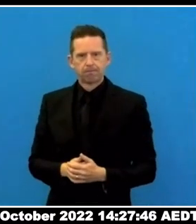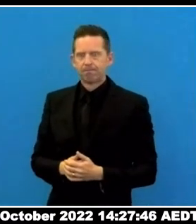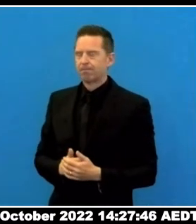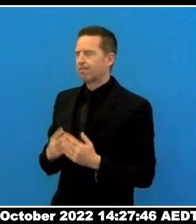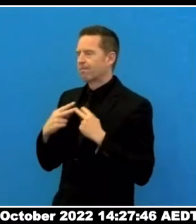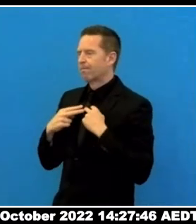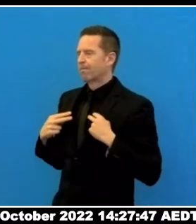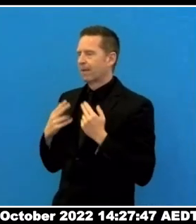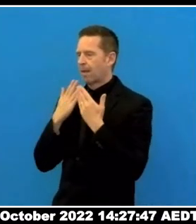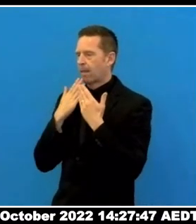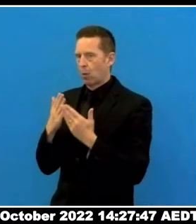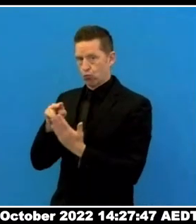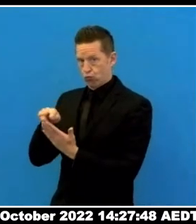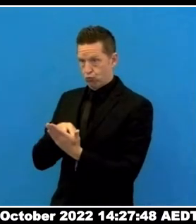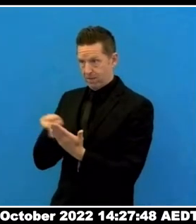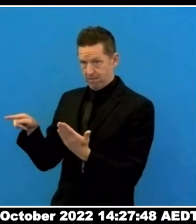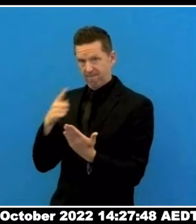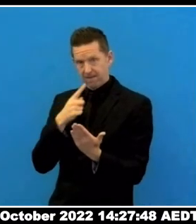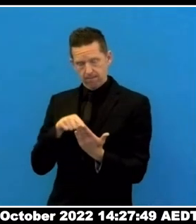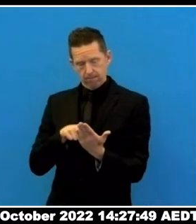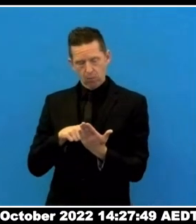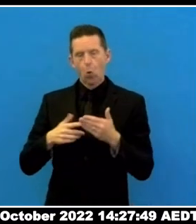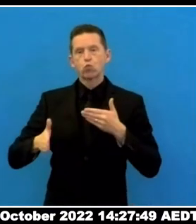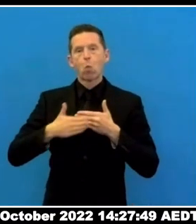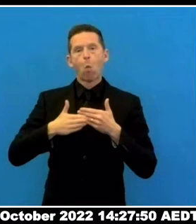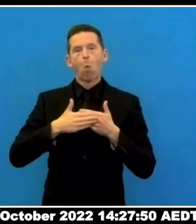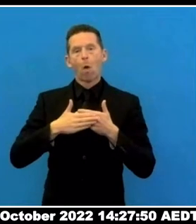"The door on my daughter's wardrobe is broken because she kicks it